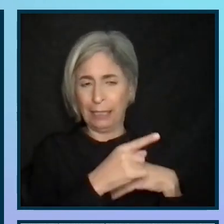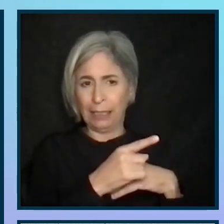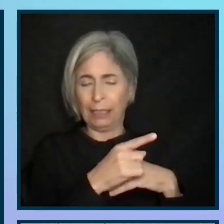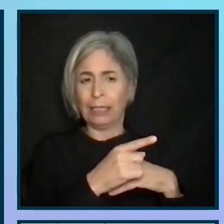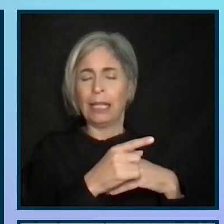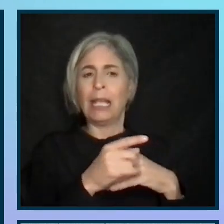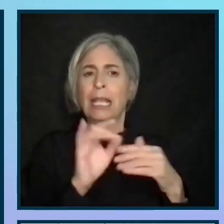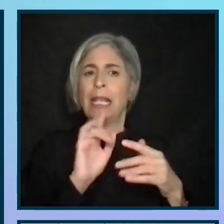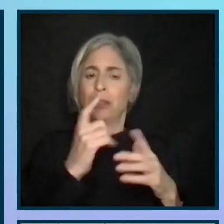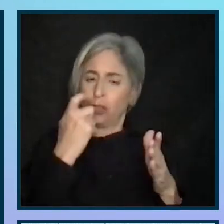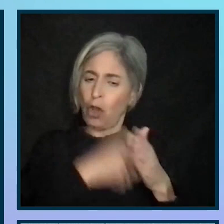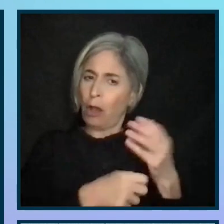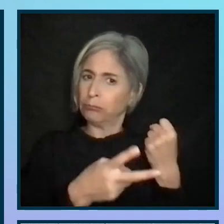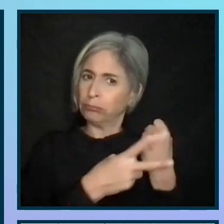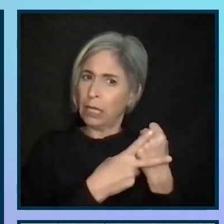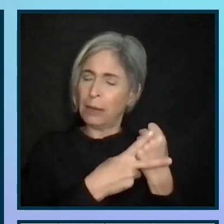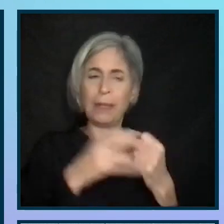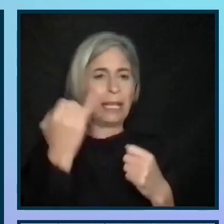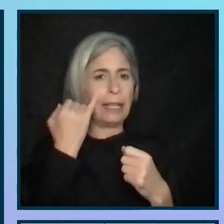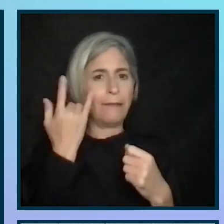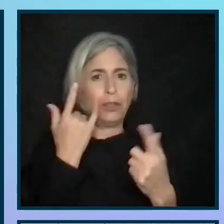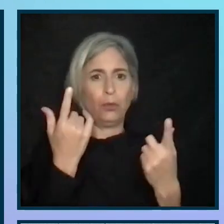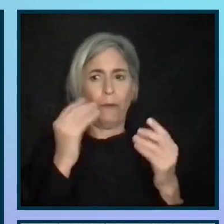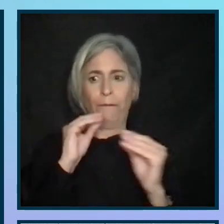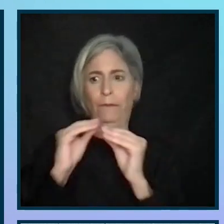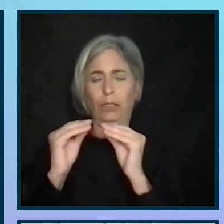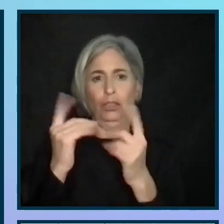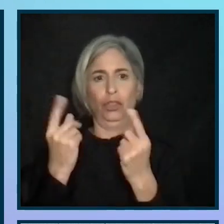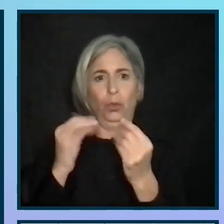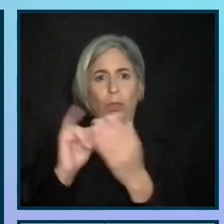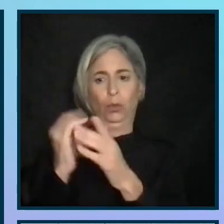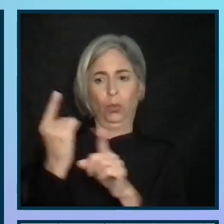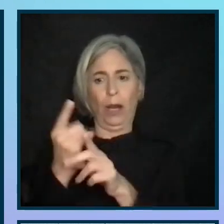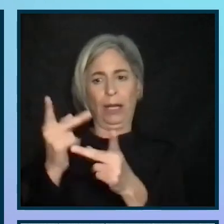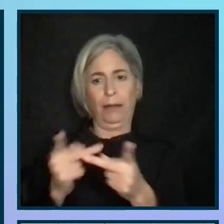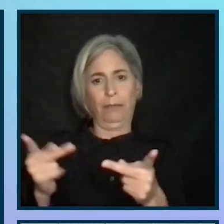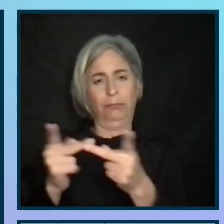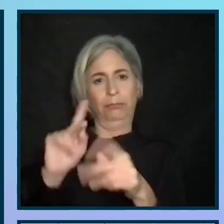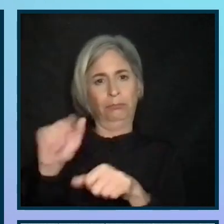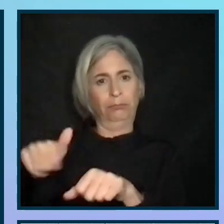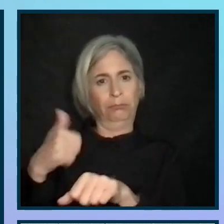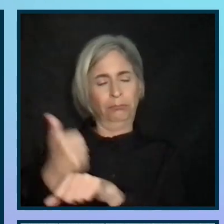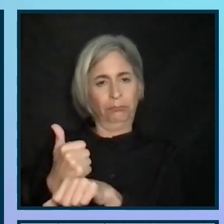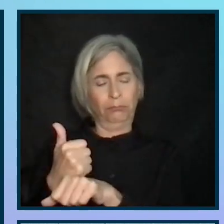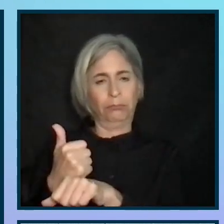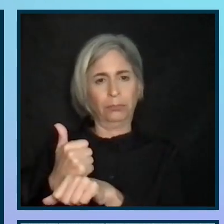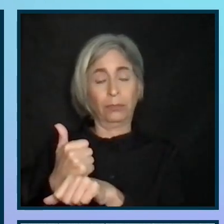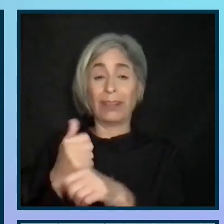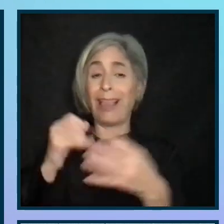to prevent those bugs from occurring in the first place. Finally, it's the right thing to do.